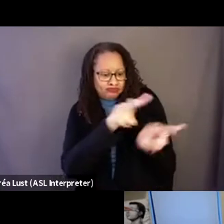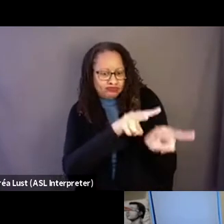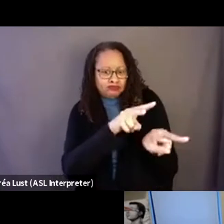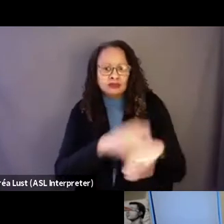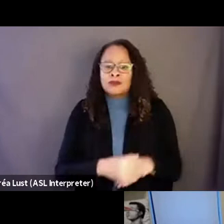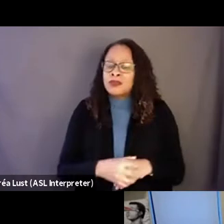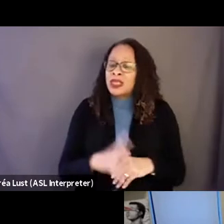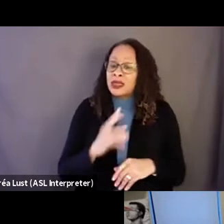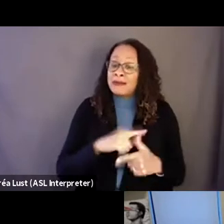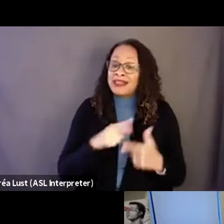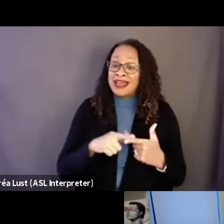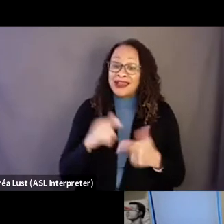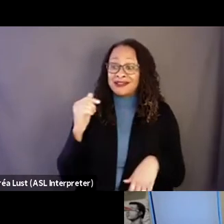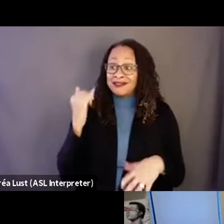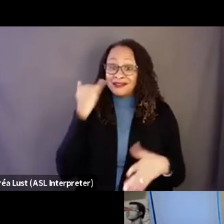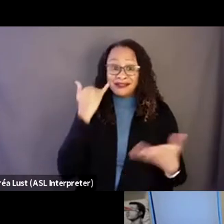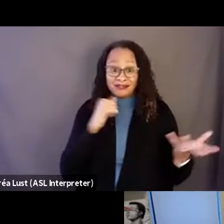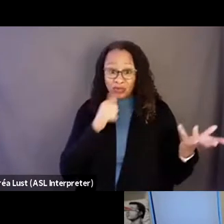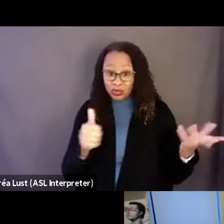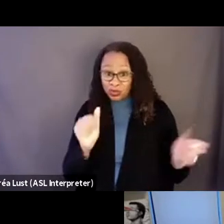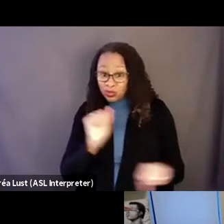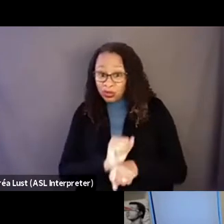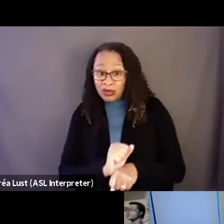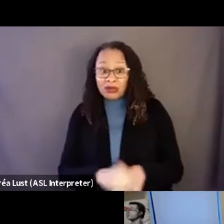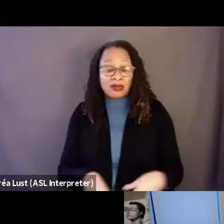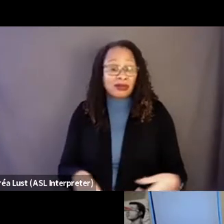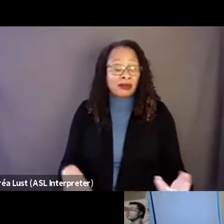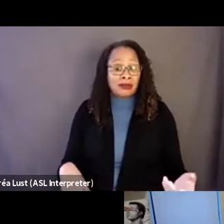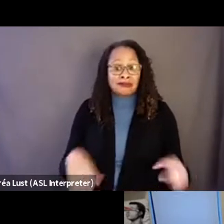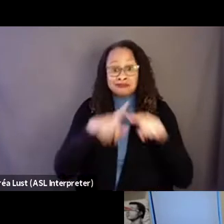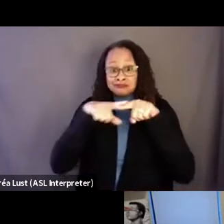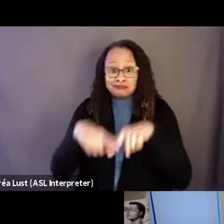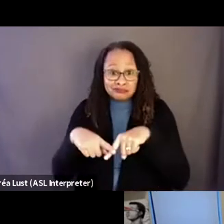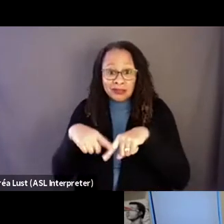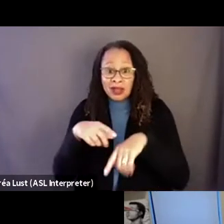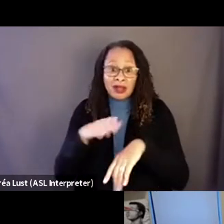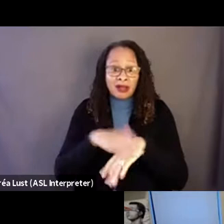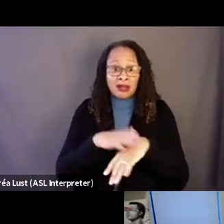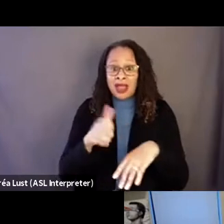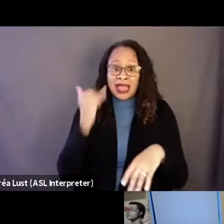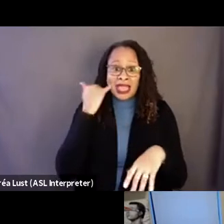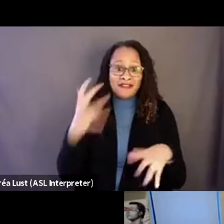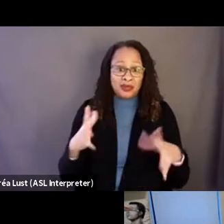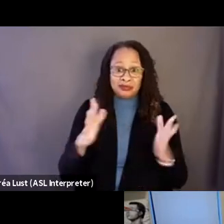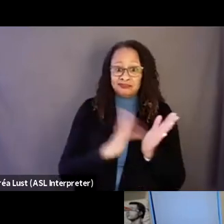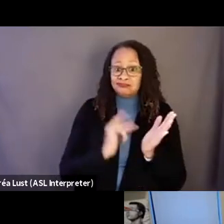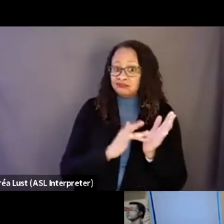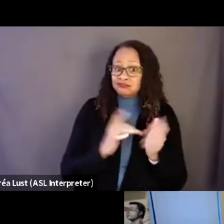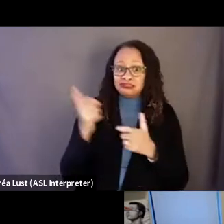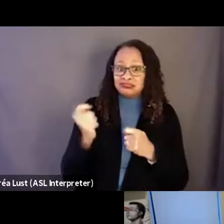But then it's like, if you don't work and you rely on something else, if you take public assistance, well, then you're a welfare , right?